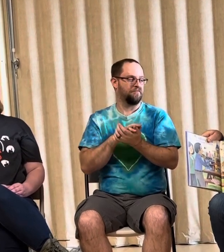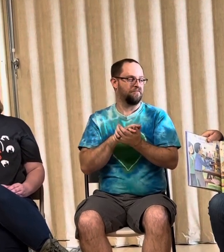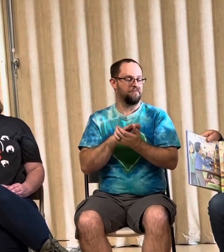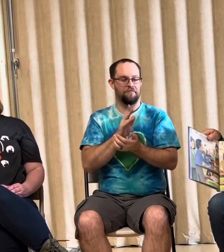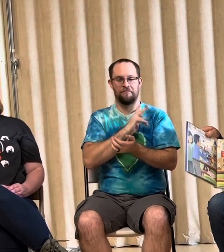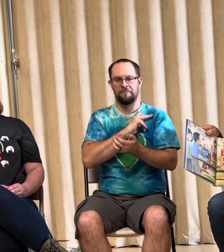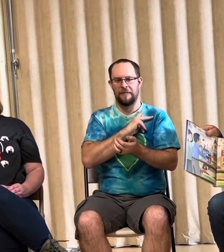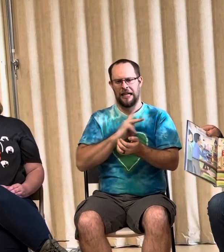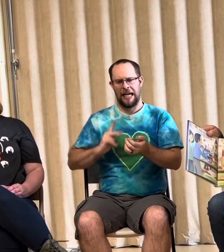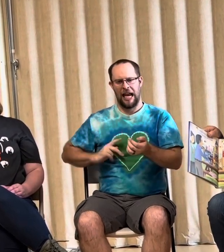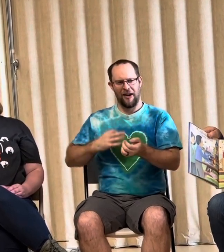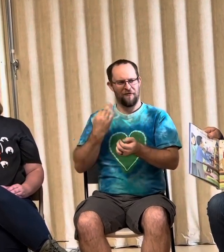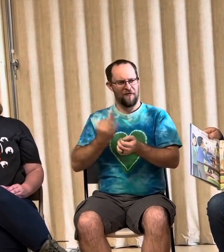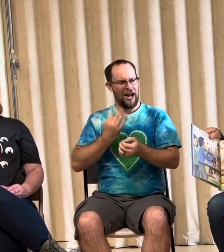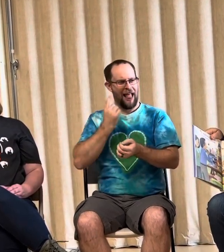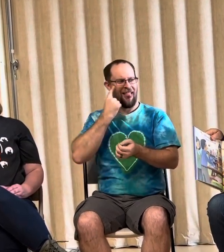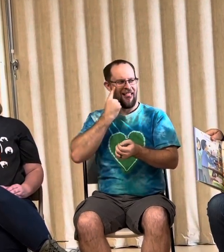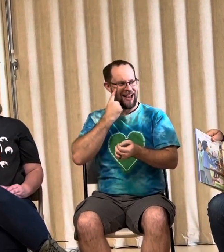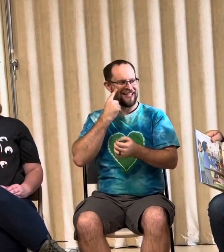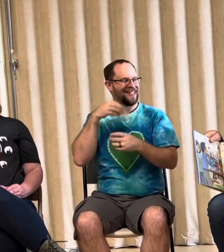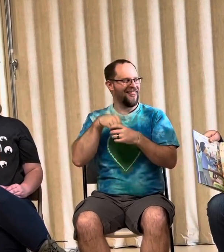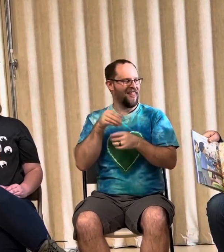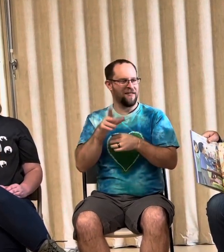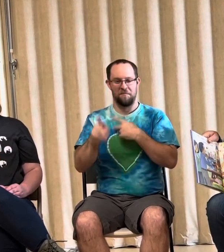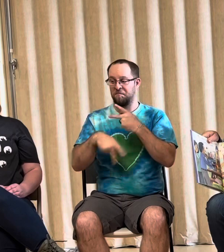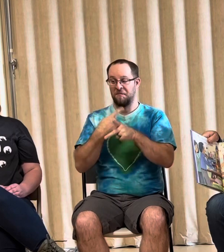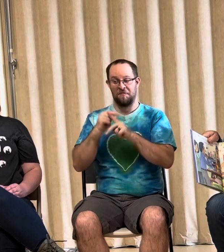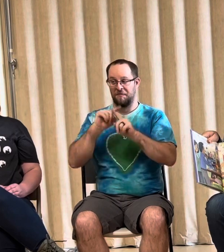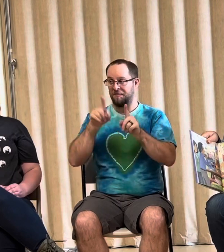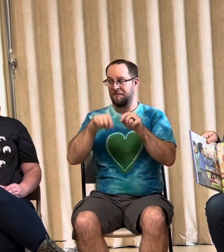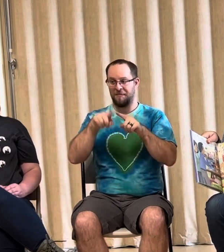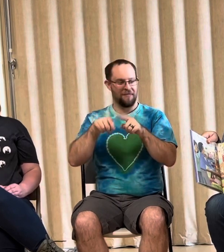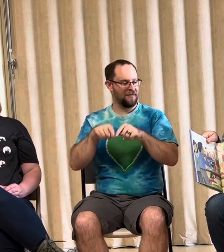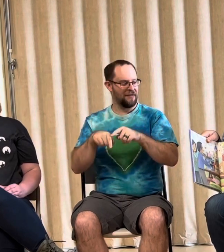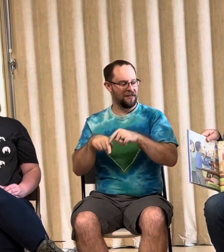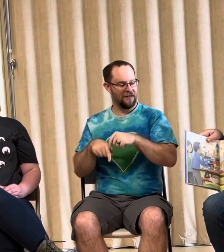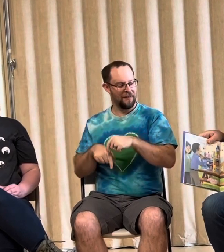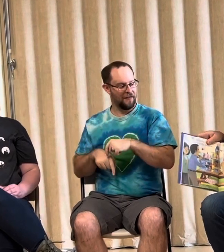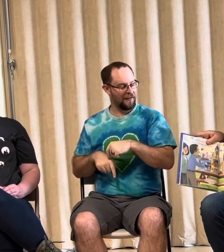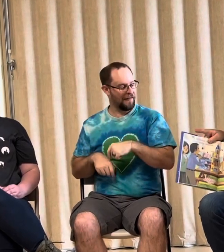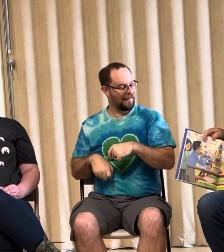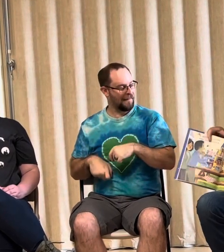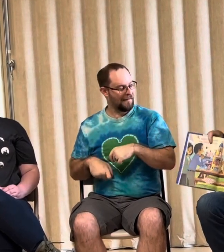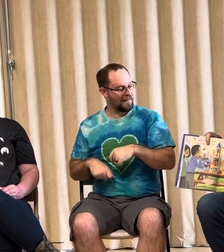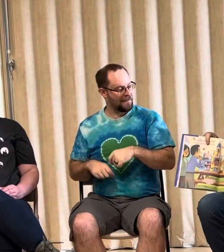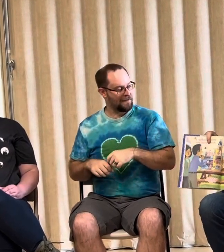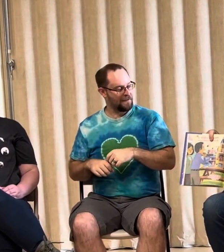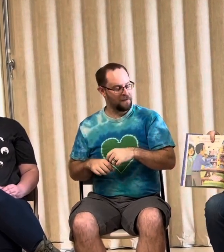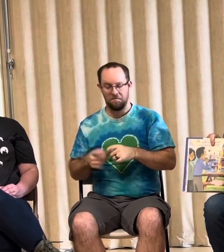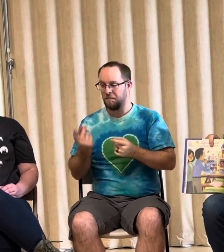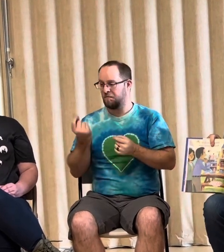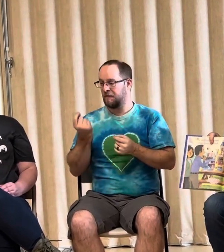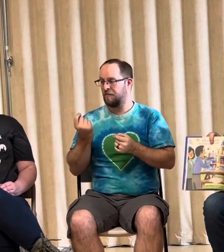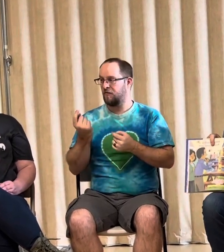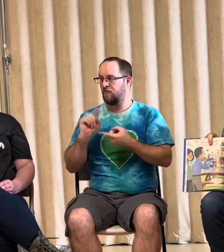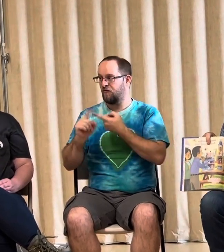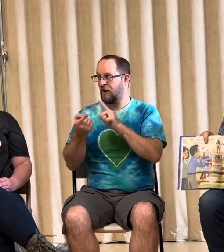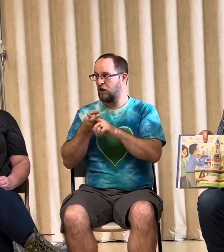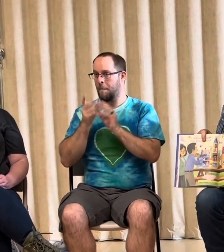Friday, I think is in here. So there's all sorts of great little friends to put in the book.